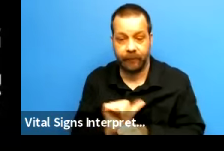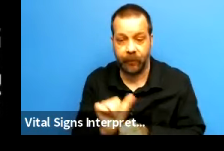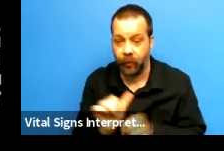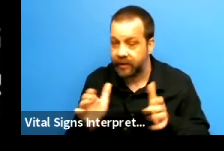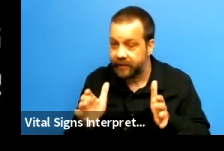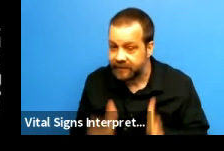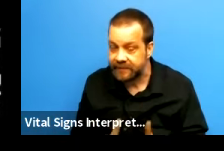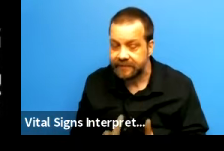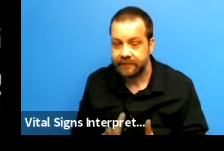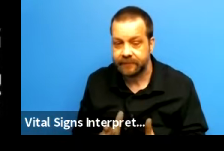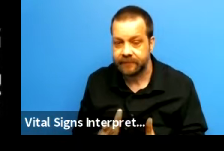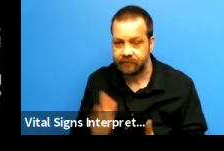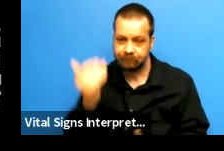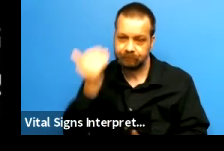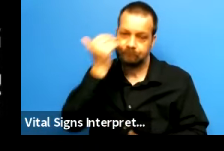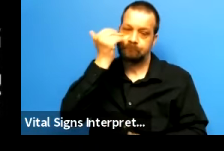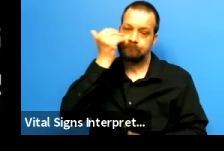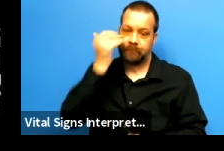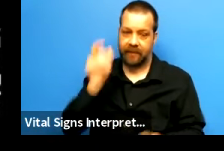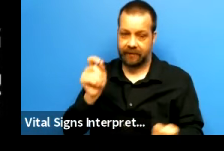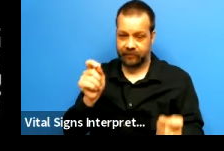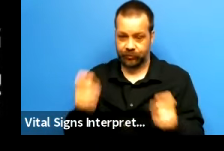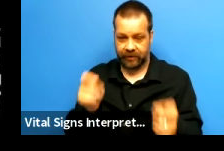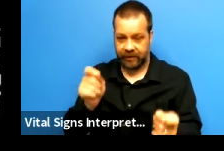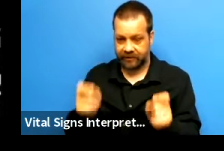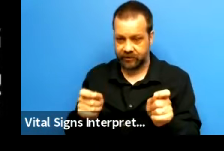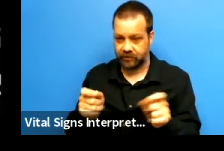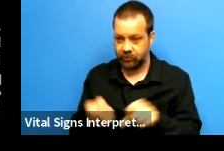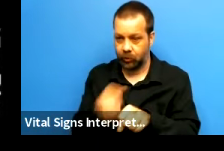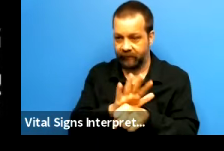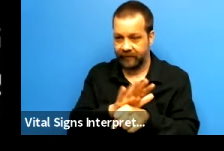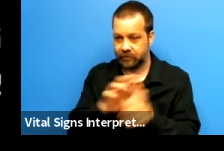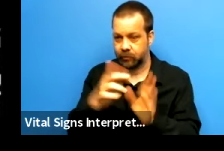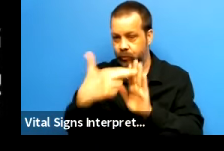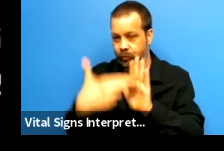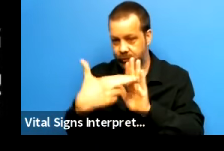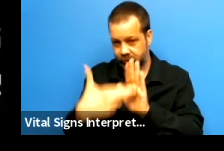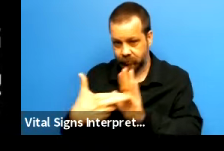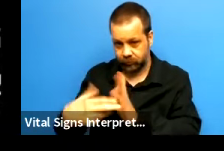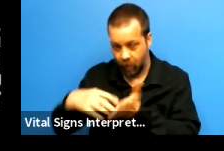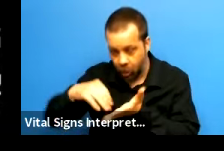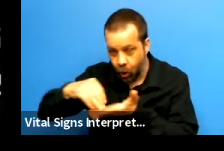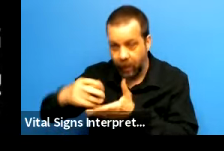are aware of the changing COVID-19 guidance. We're learning a lot which is good.